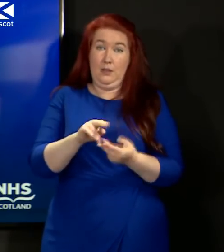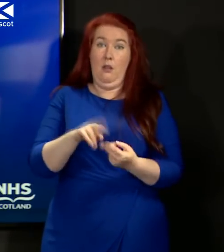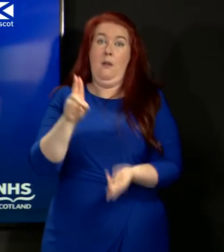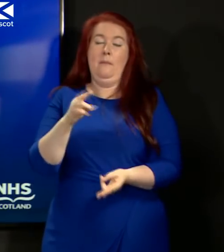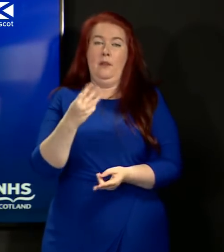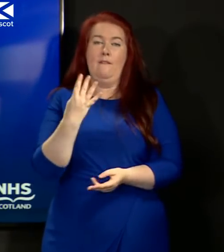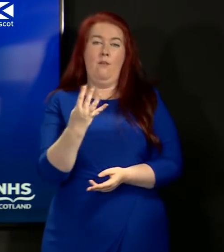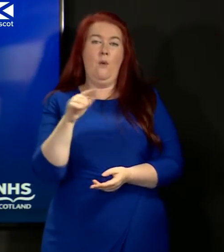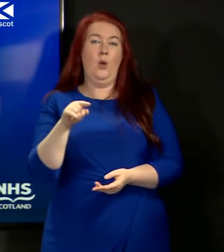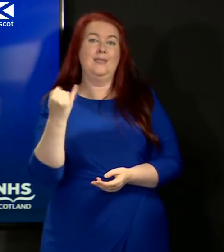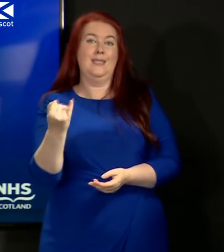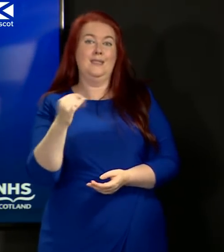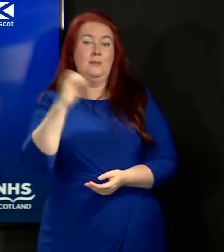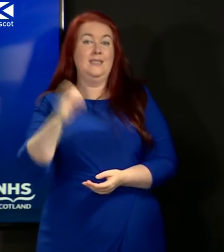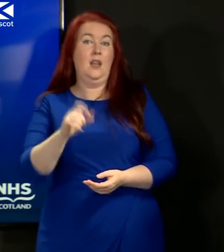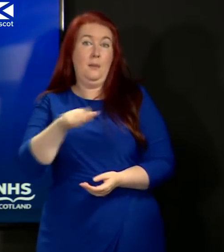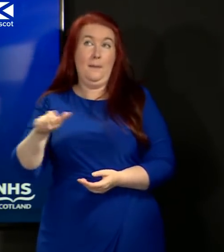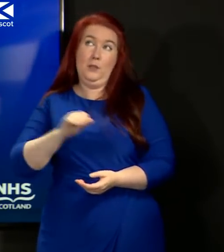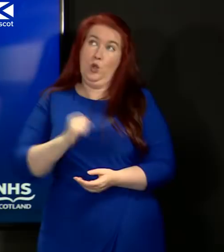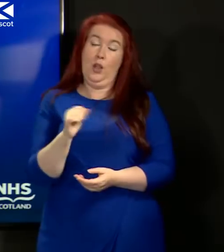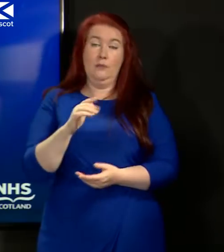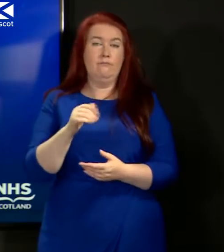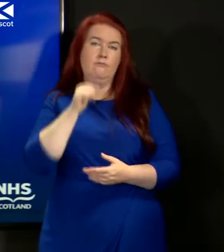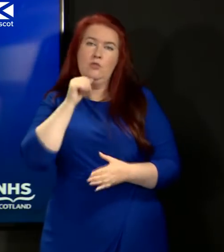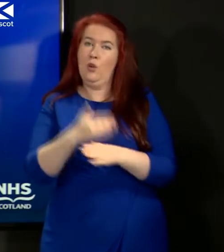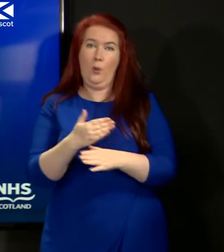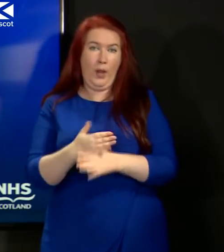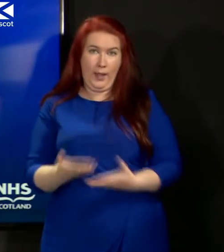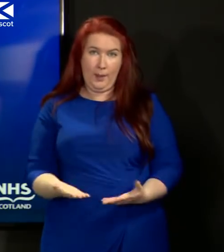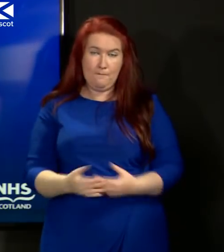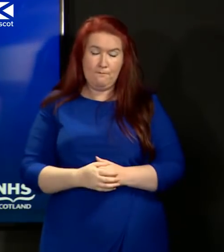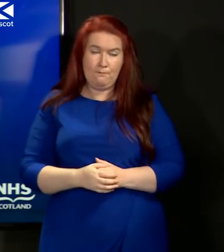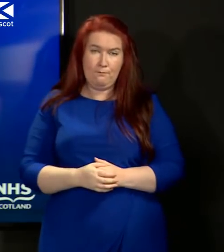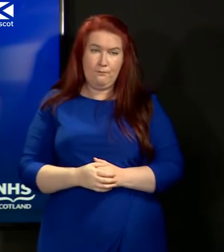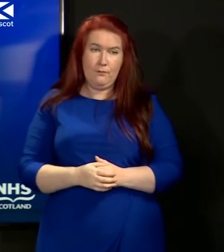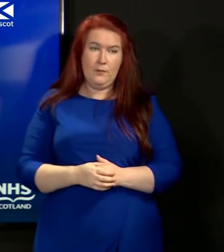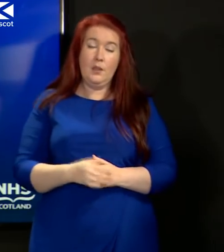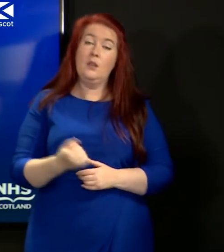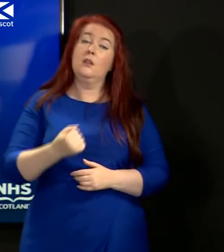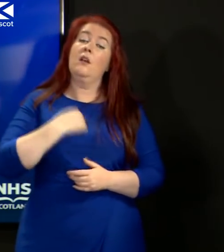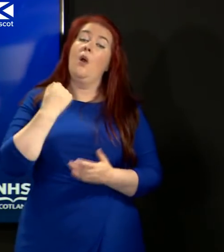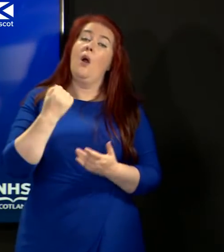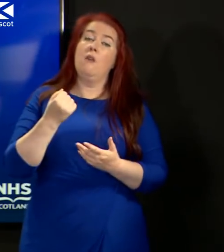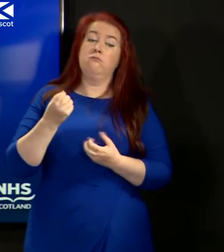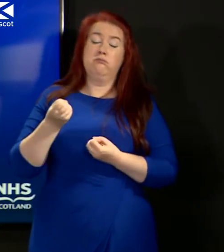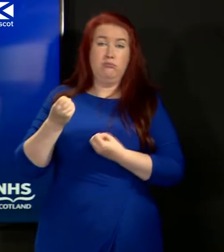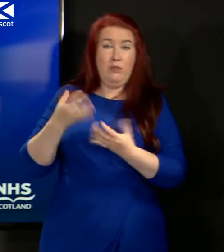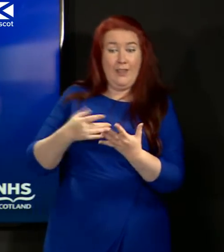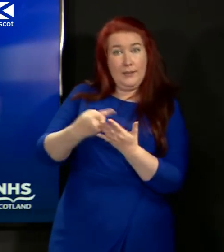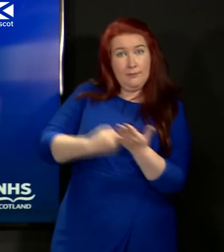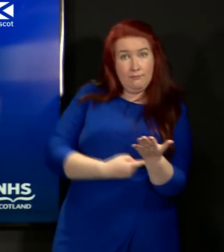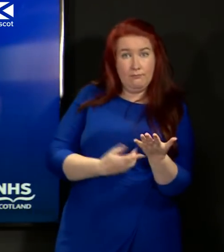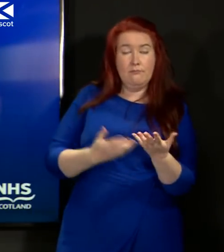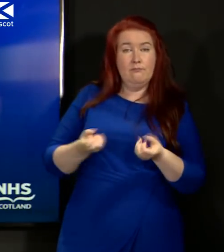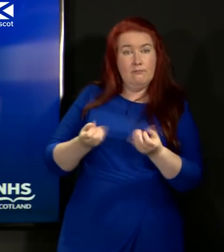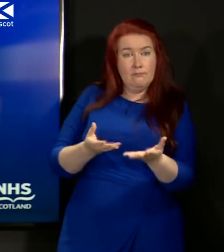In relation to our provisions on what we're doing, the - the